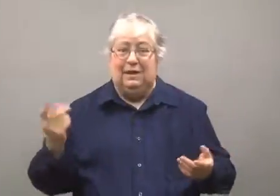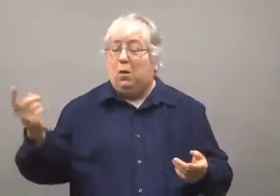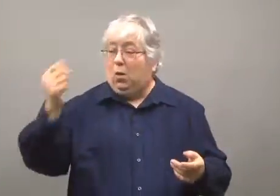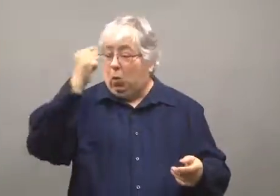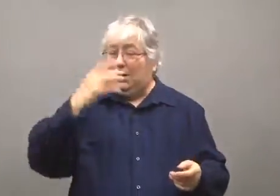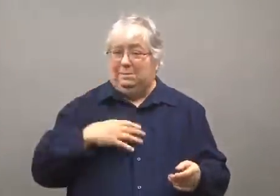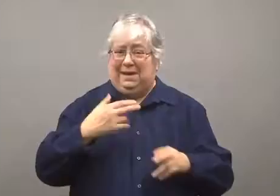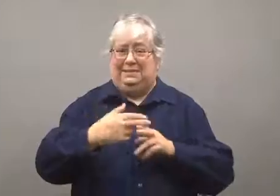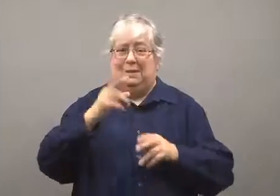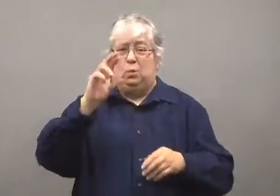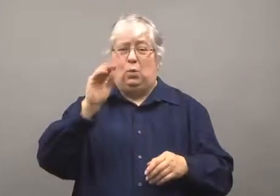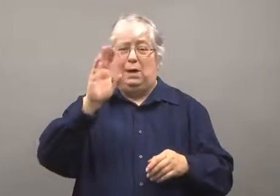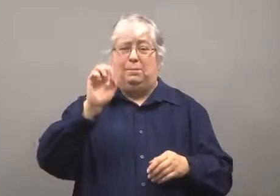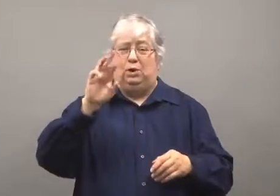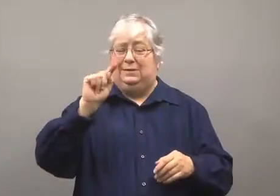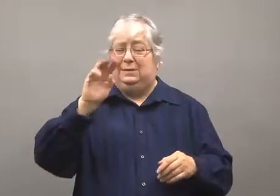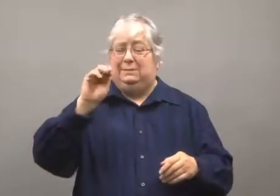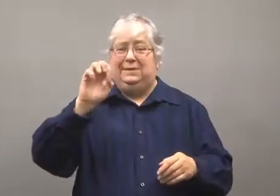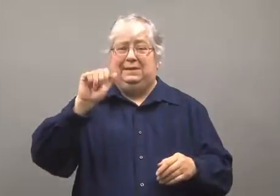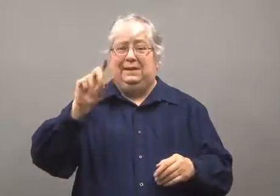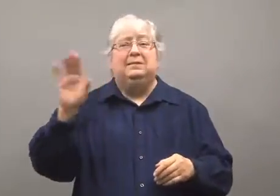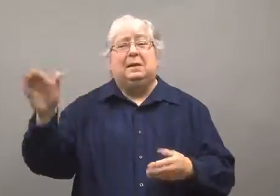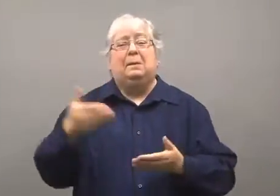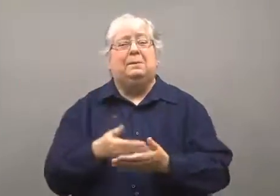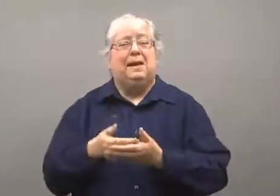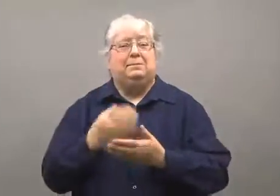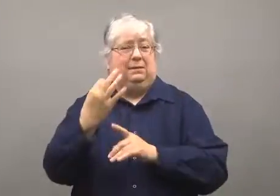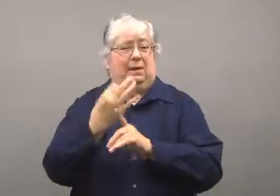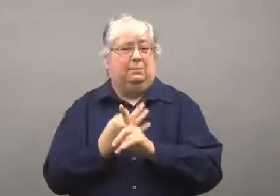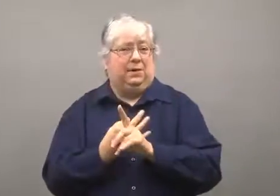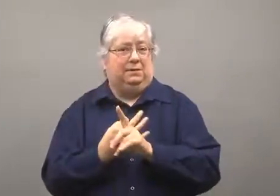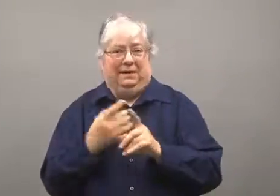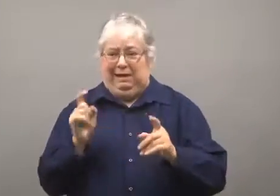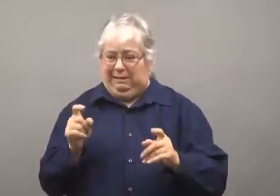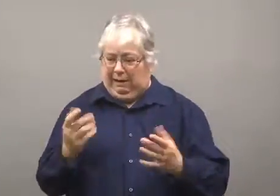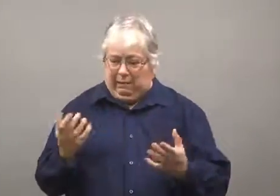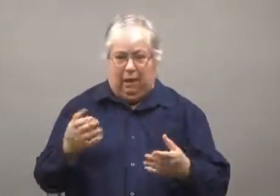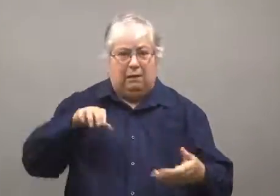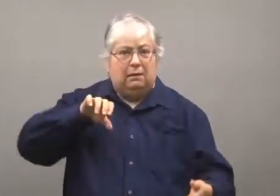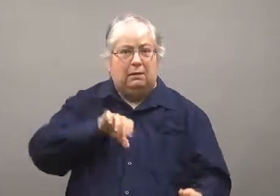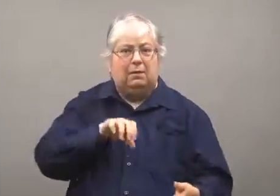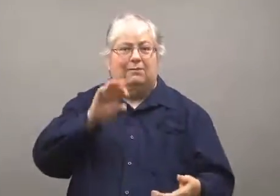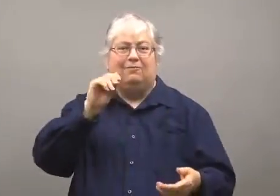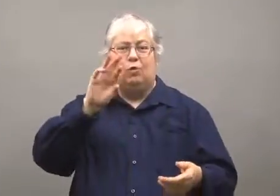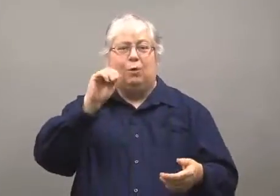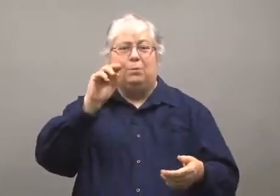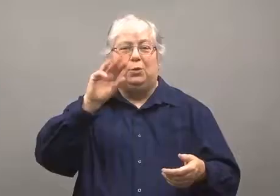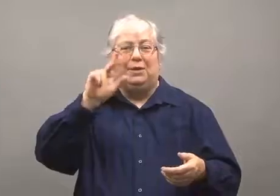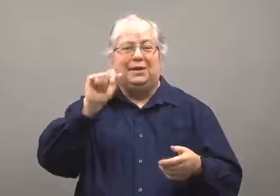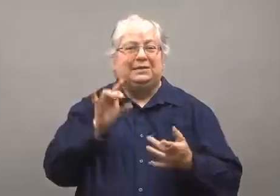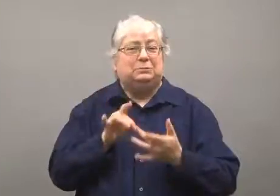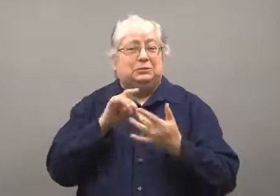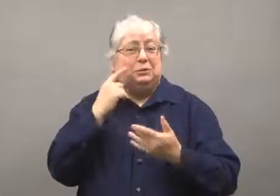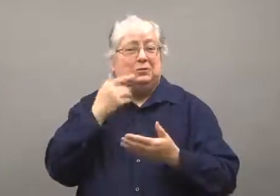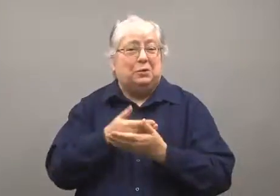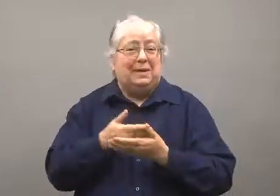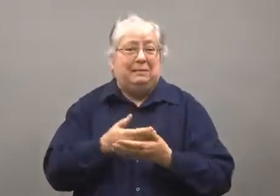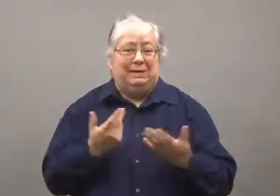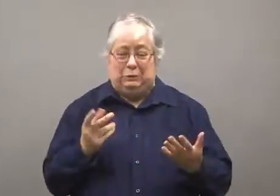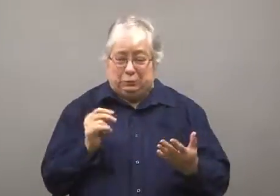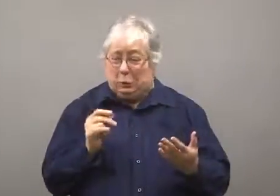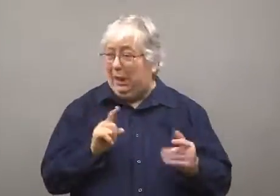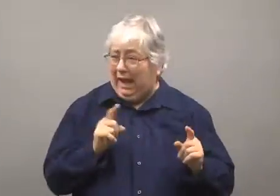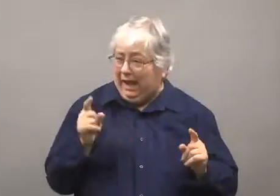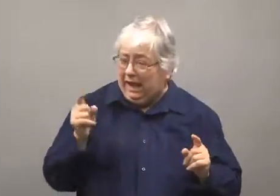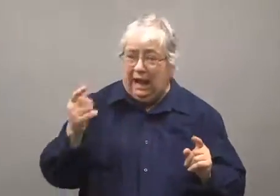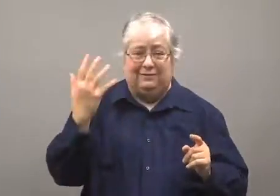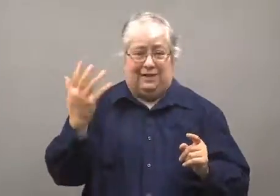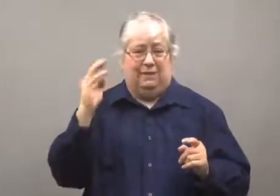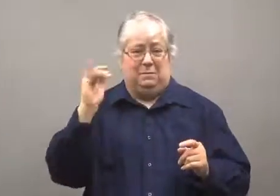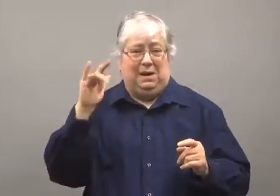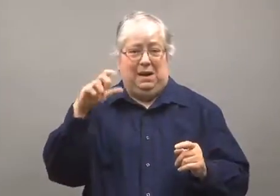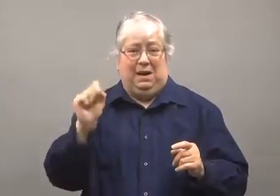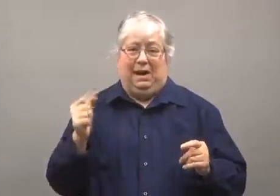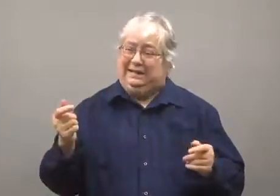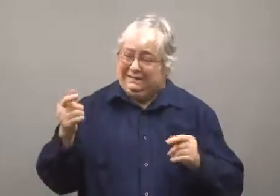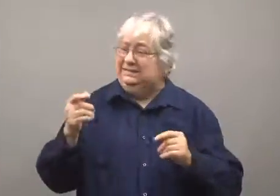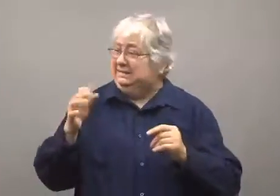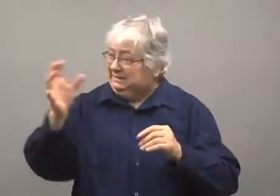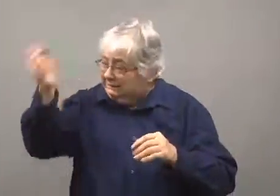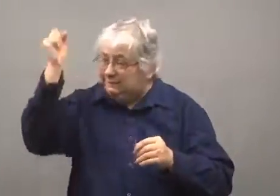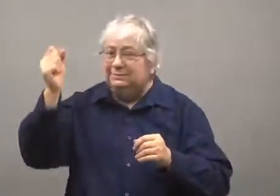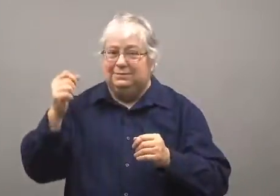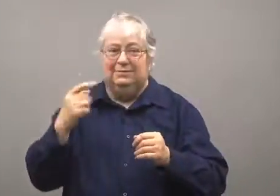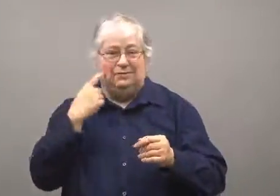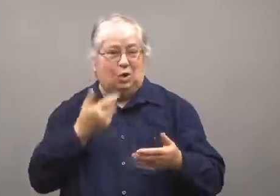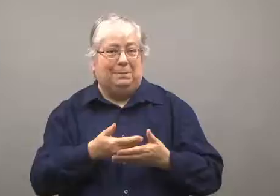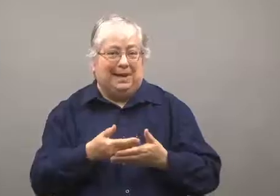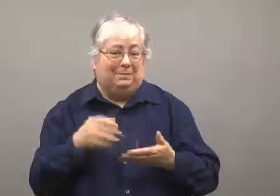Robert Mead has a 9 month old. He needed formula for the baby.